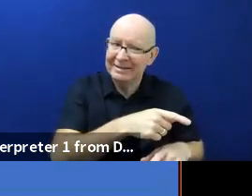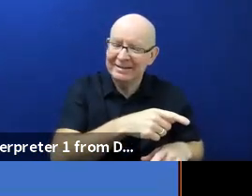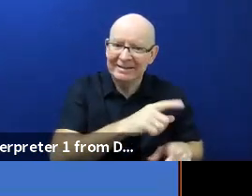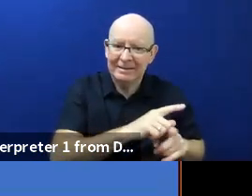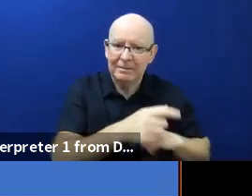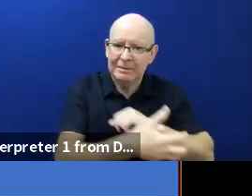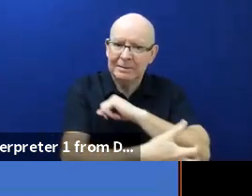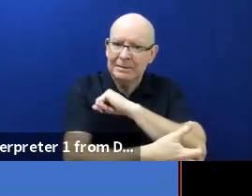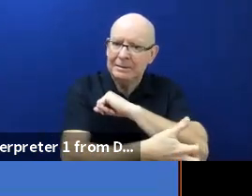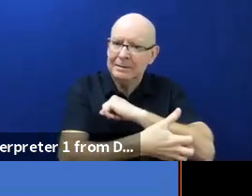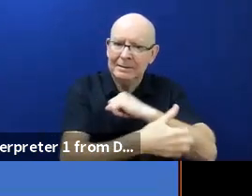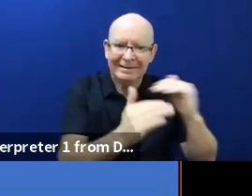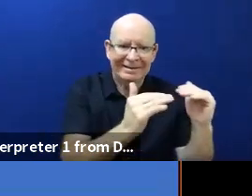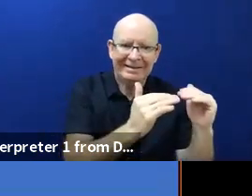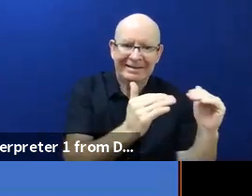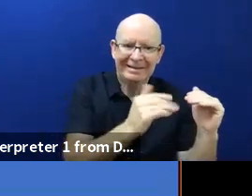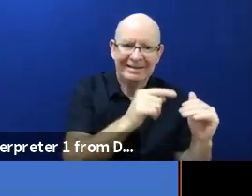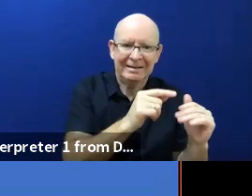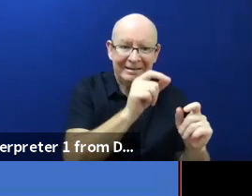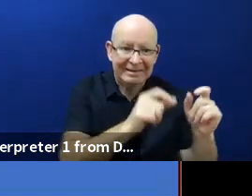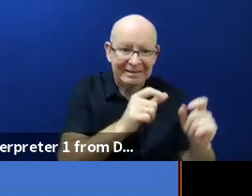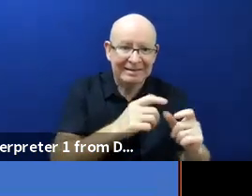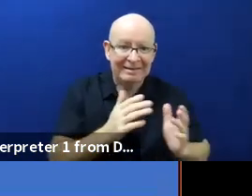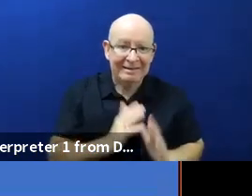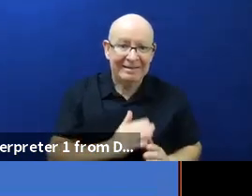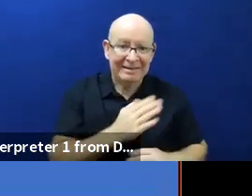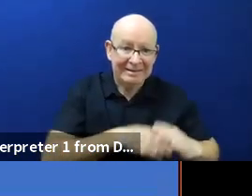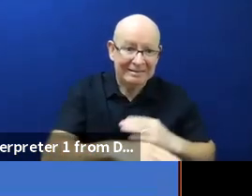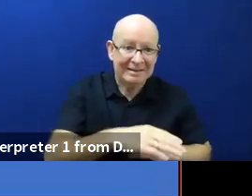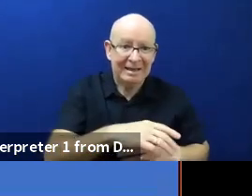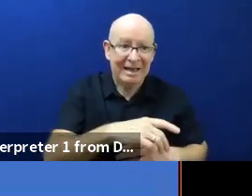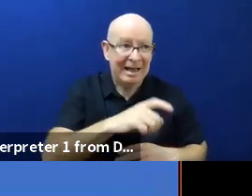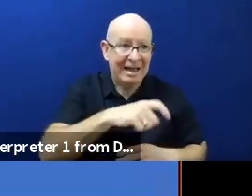need Sign Language interpretation, you will need transportation and all these cost money